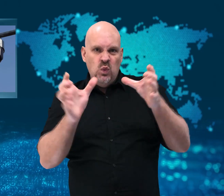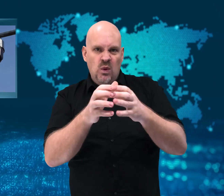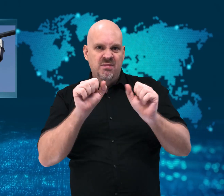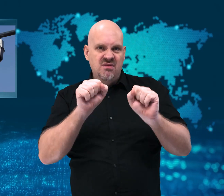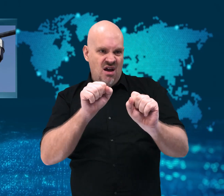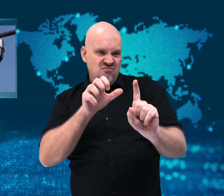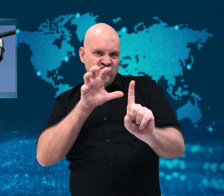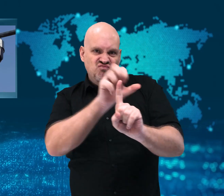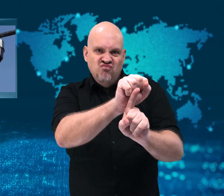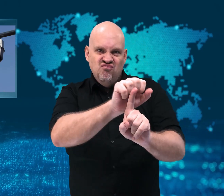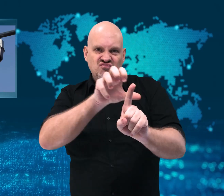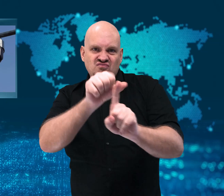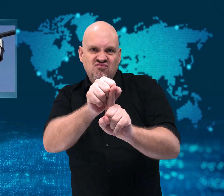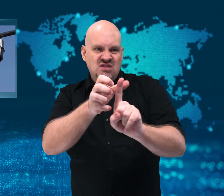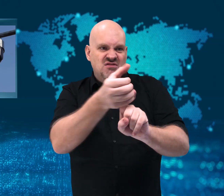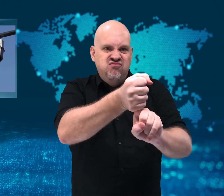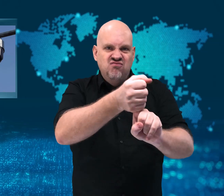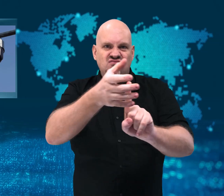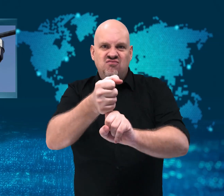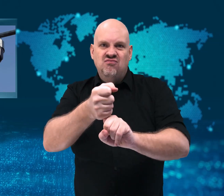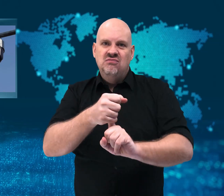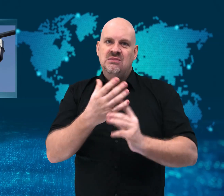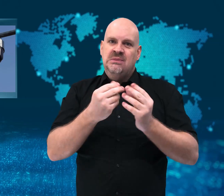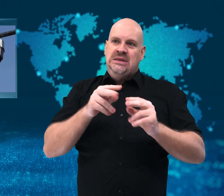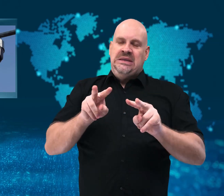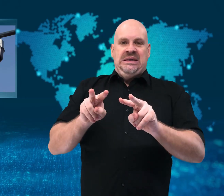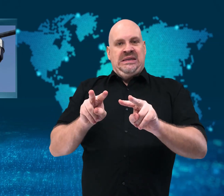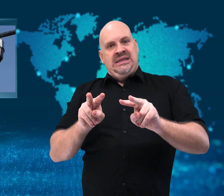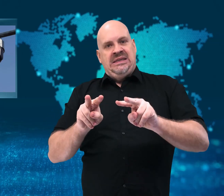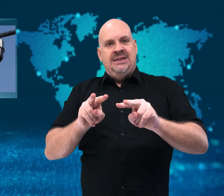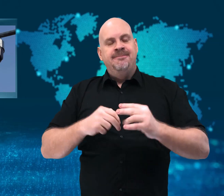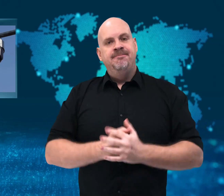individuals or groups of people.